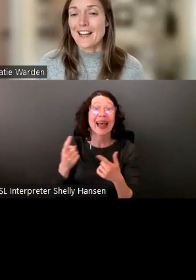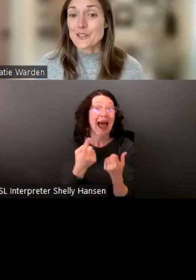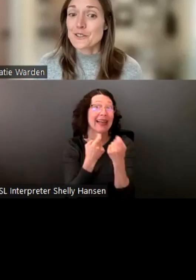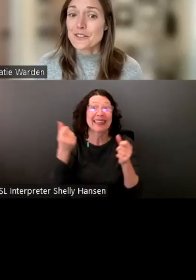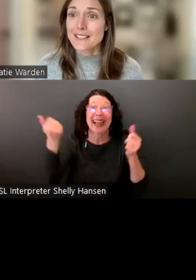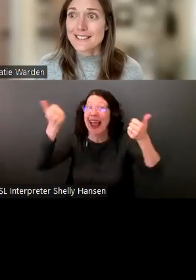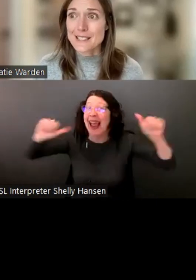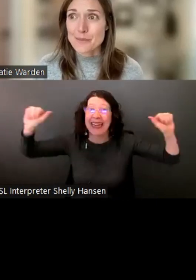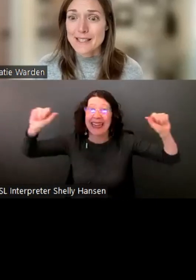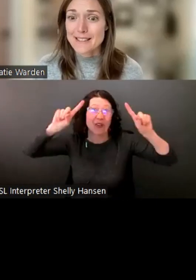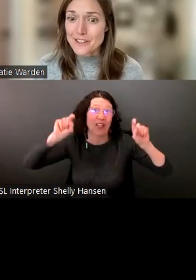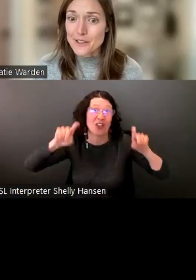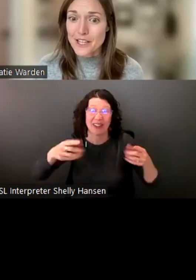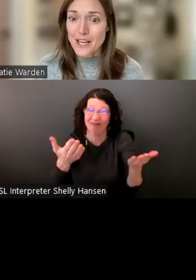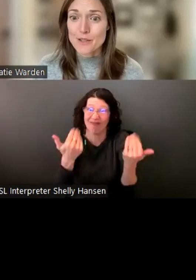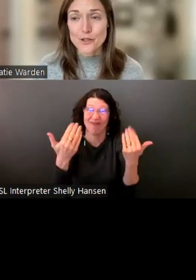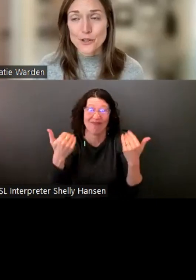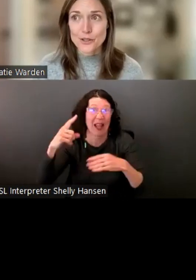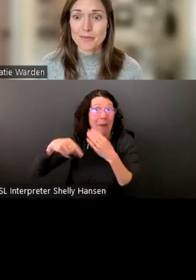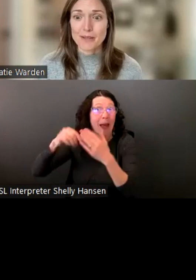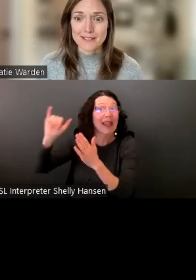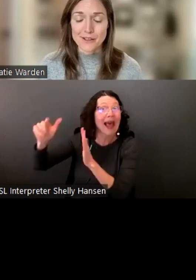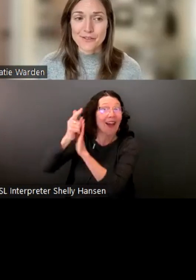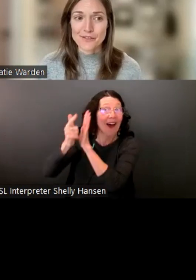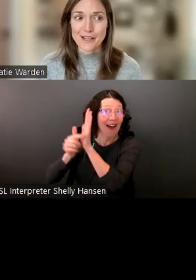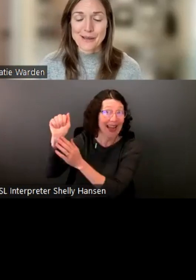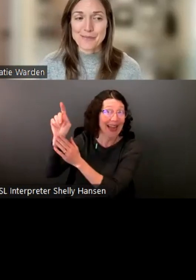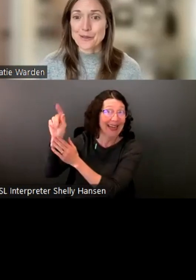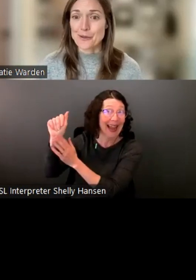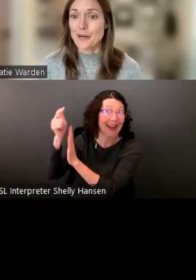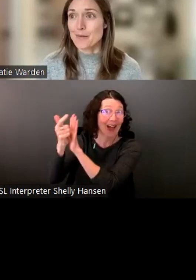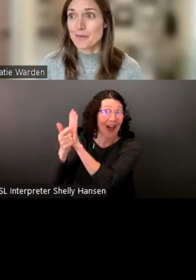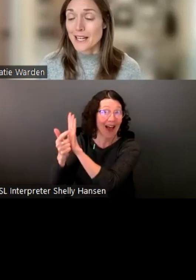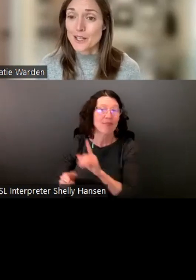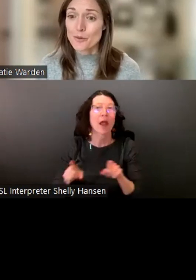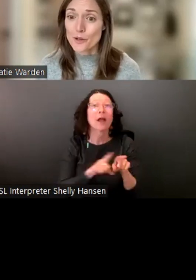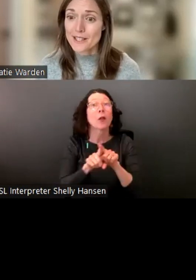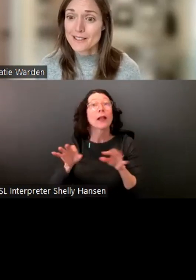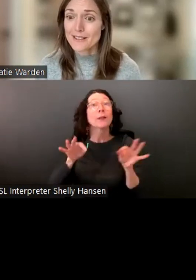I'd also like to spend a little time introducing myself. So I'm Katie Warden,